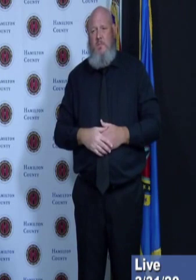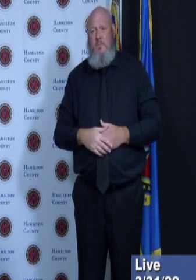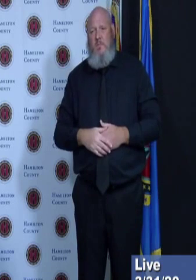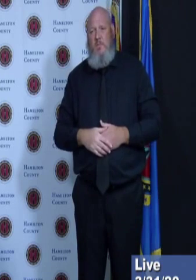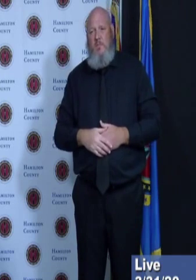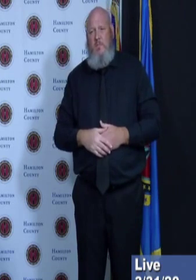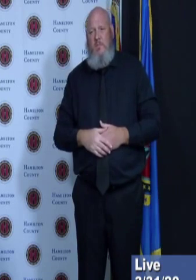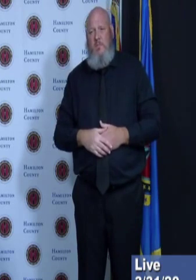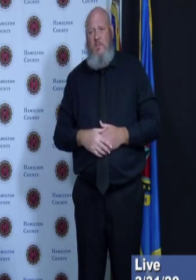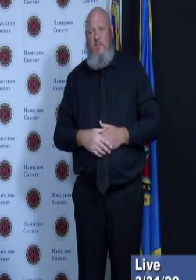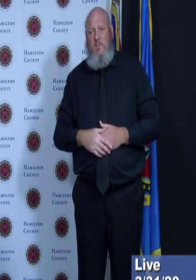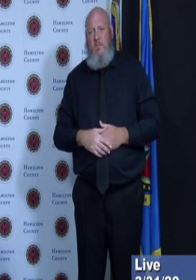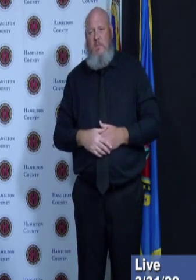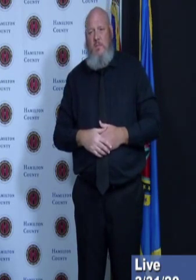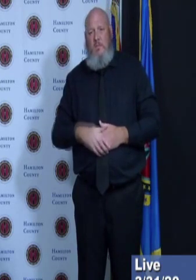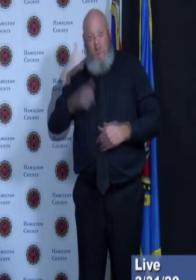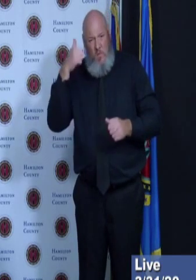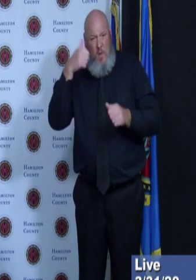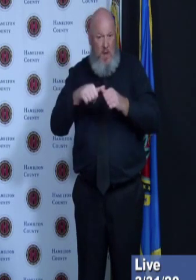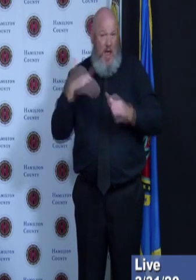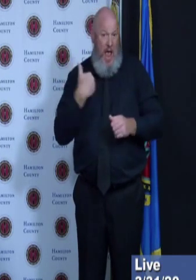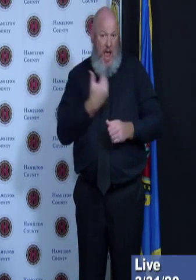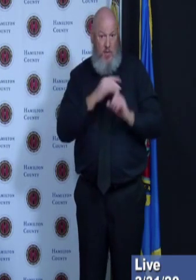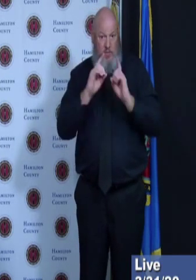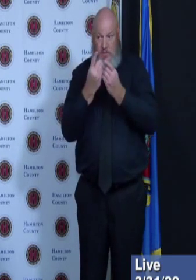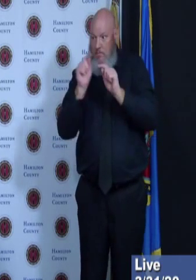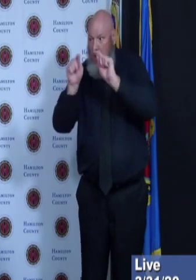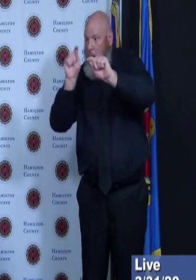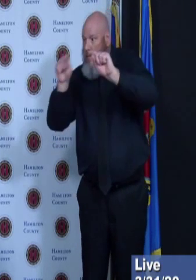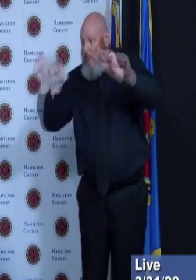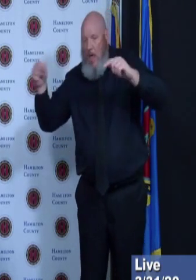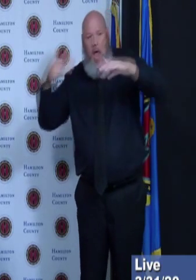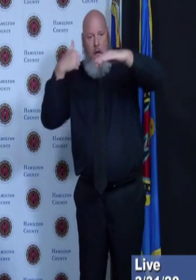departments throughout the county think about the reporter the treasurer